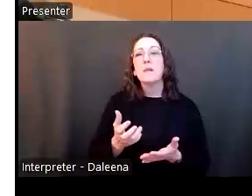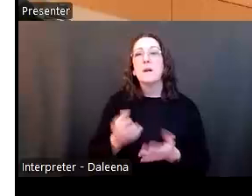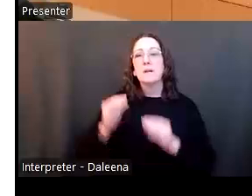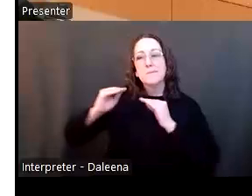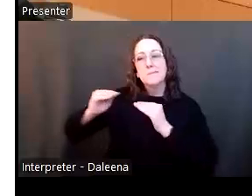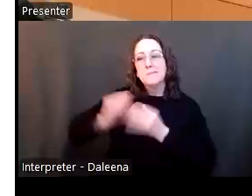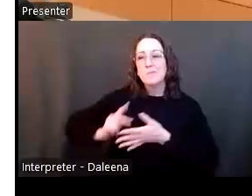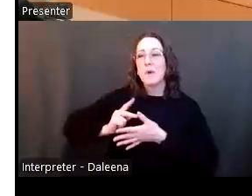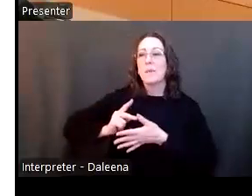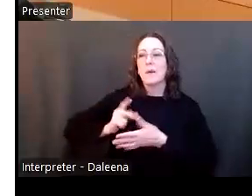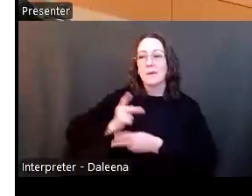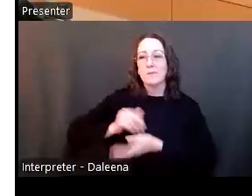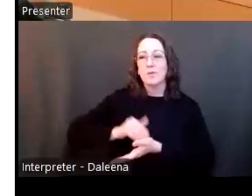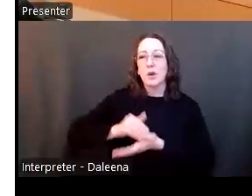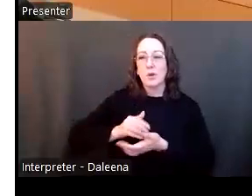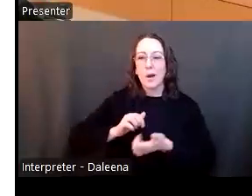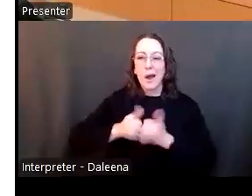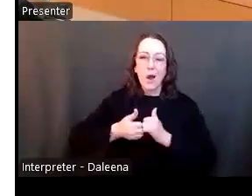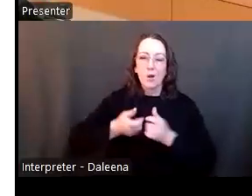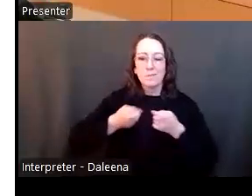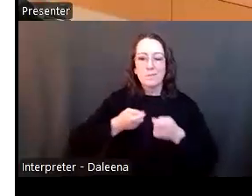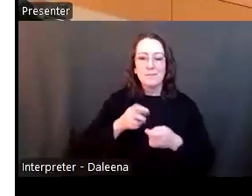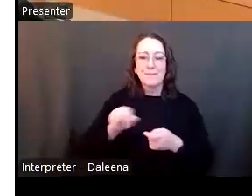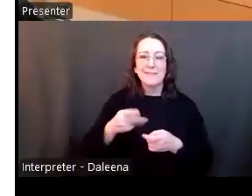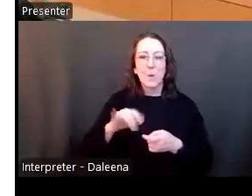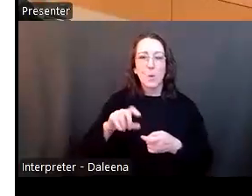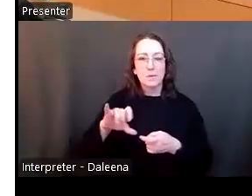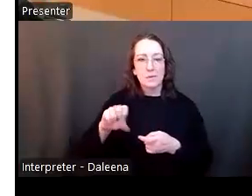doctors how to manage psychosis and psychiatric illness in their settings because there's just